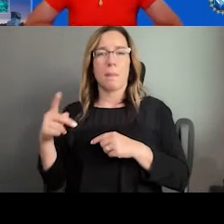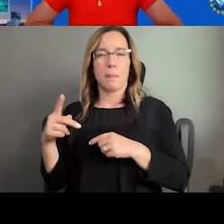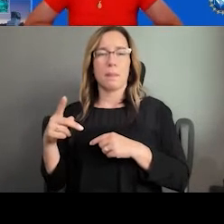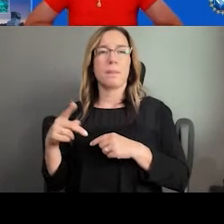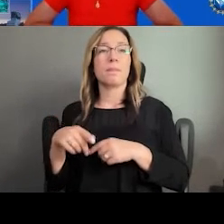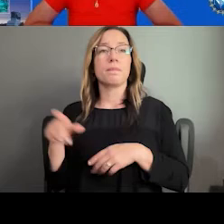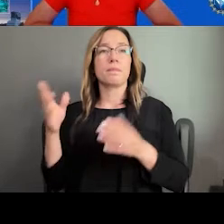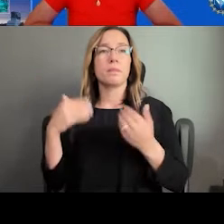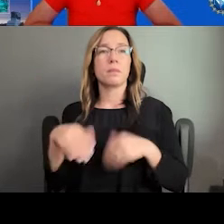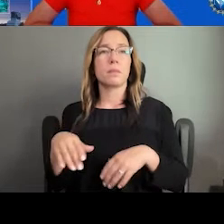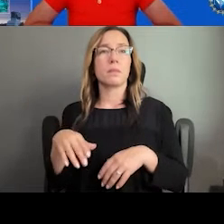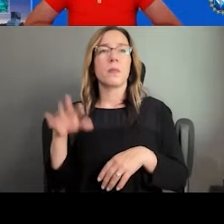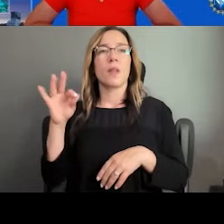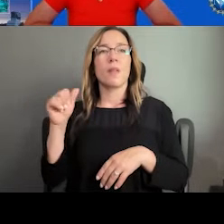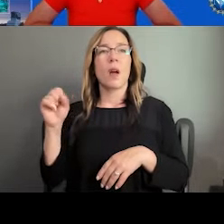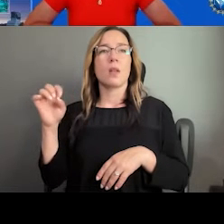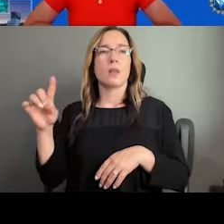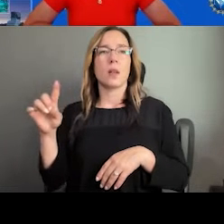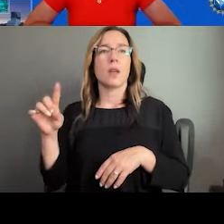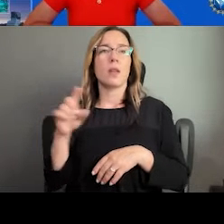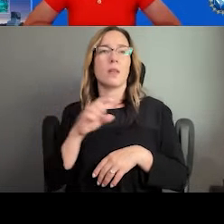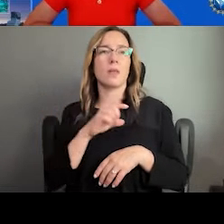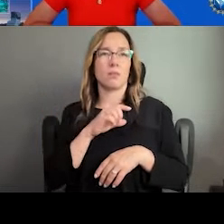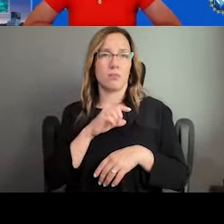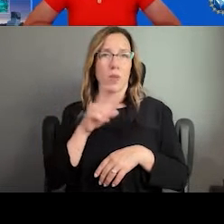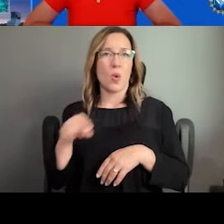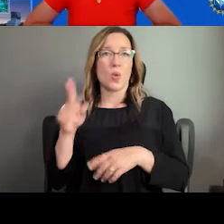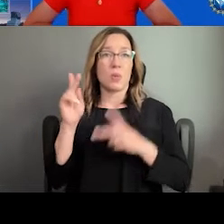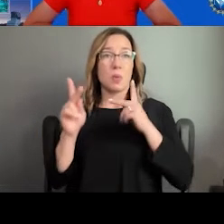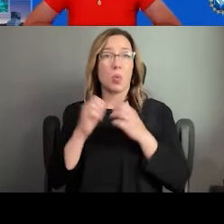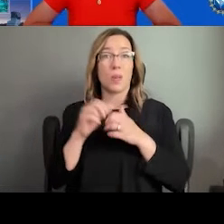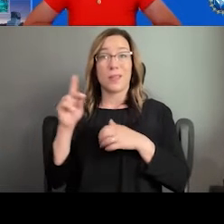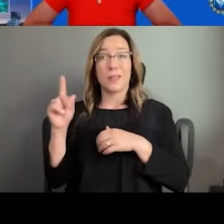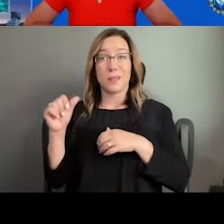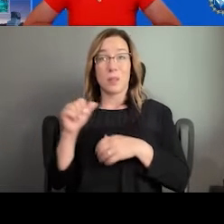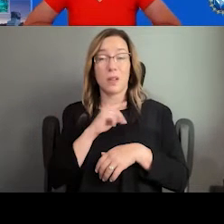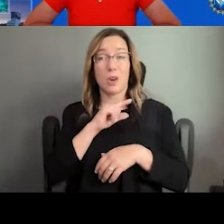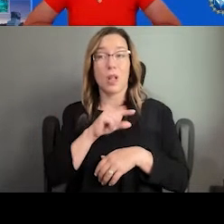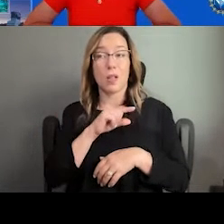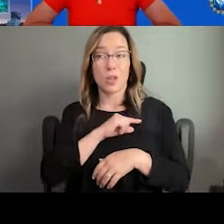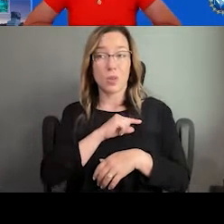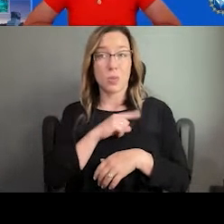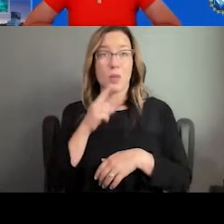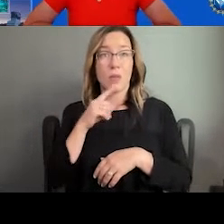we call those FASED. Persons with disabilities are eligible for FASED awards,